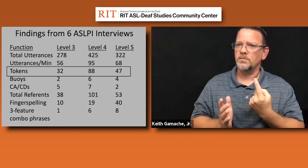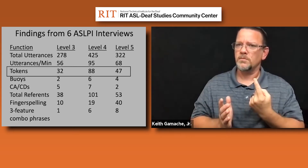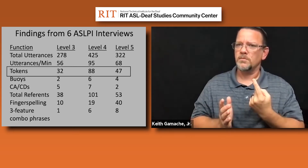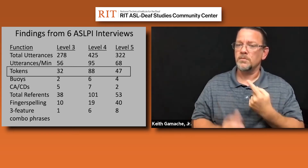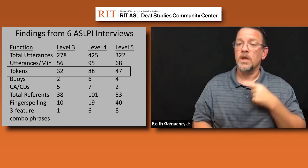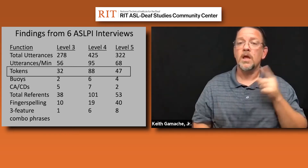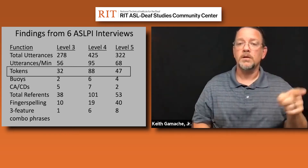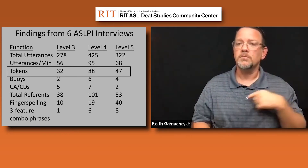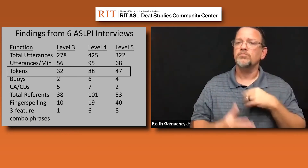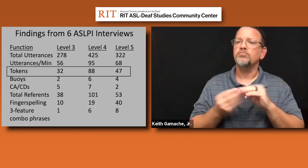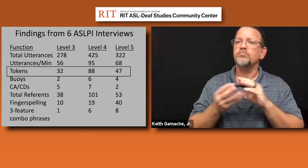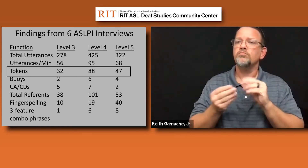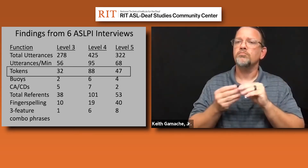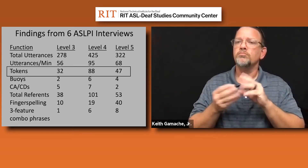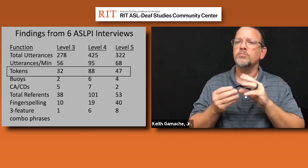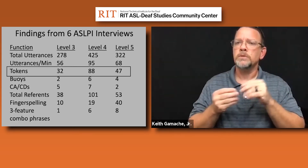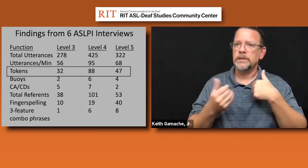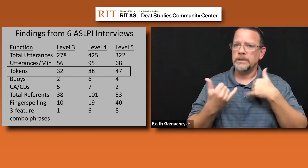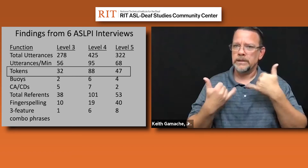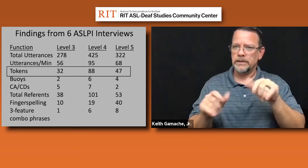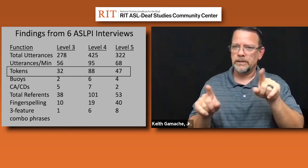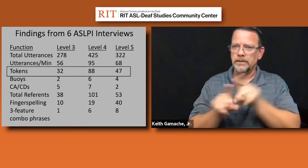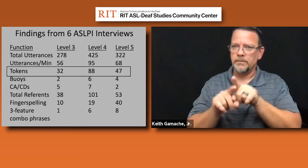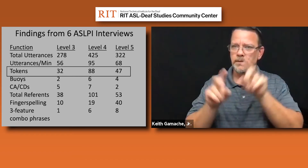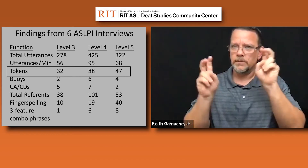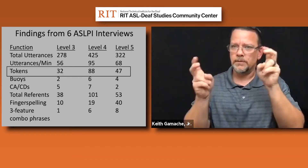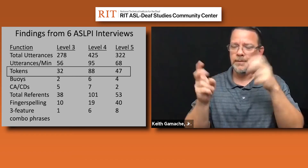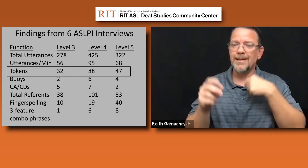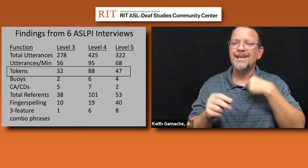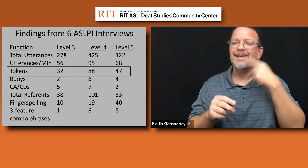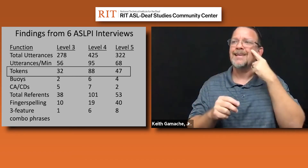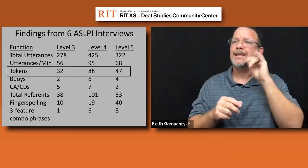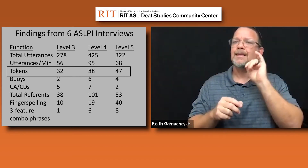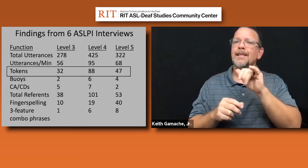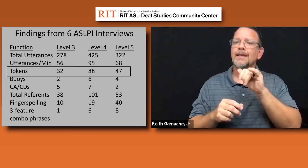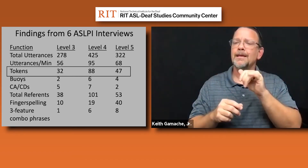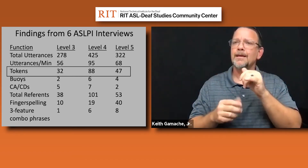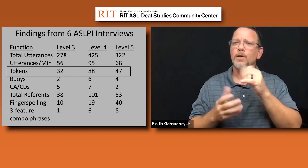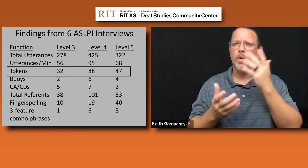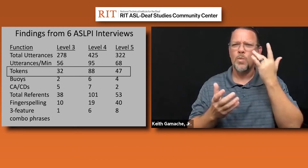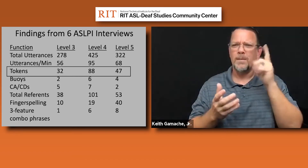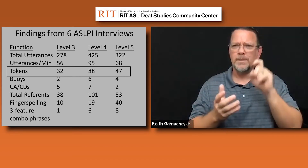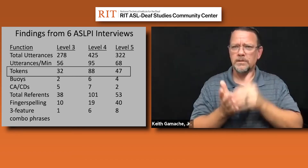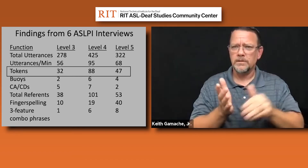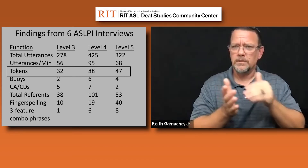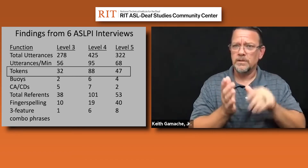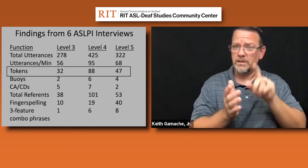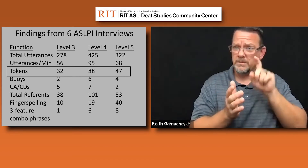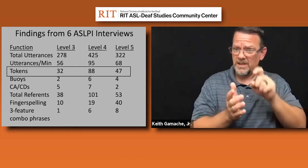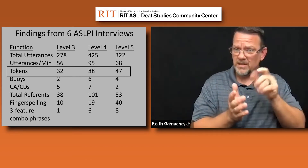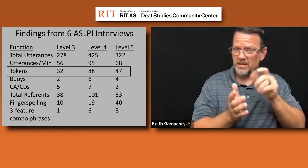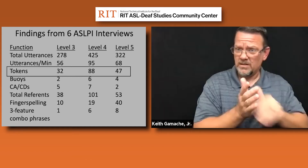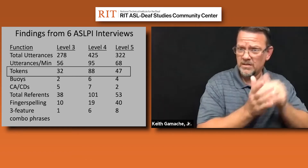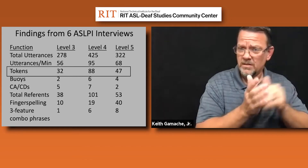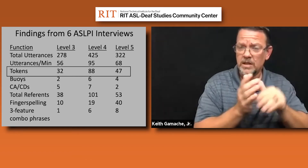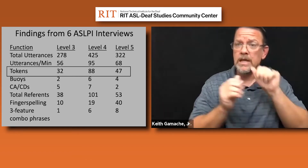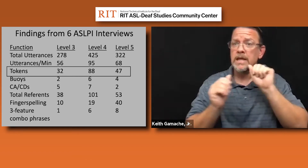would set that person up once and move on, and as soon as they look in that direction, they know they're referring to that exact same person,